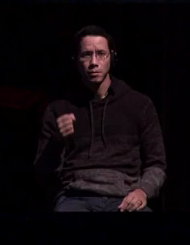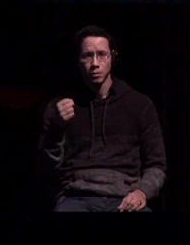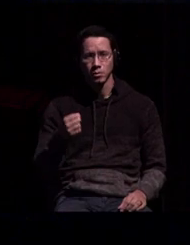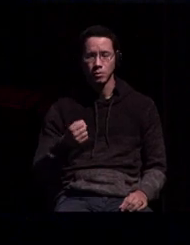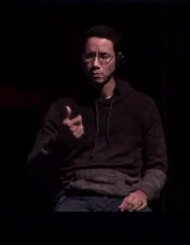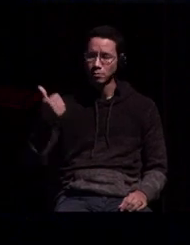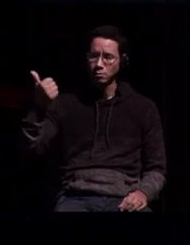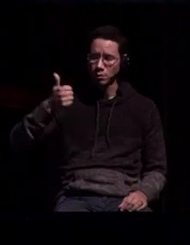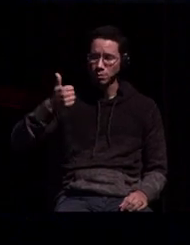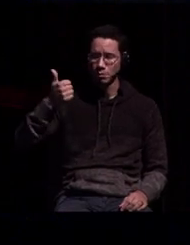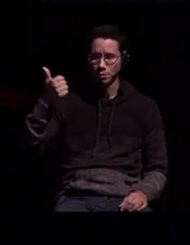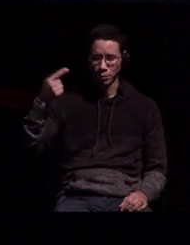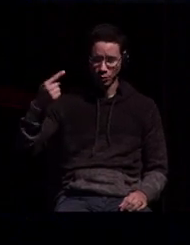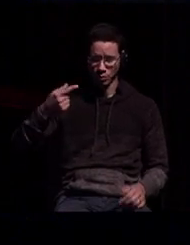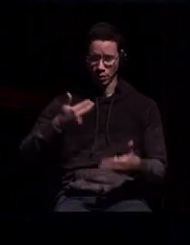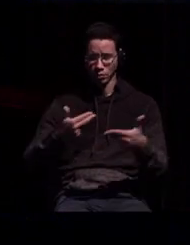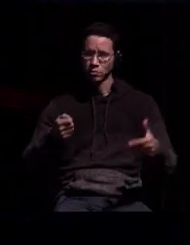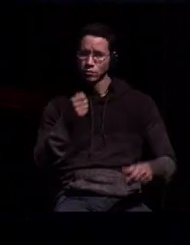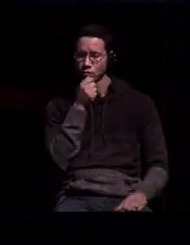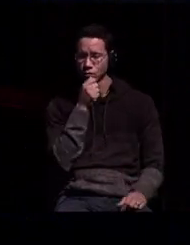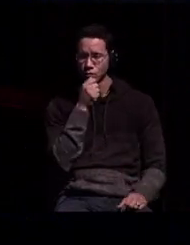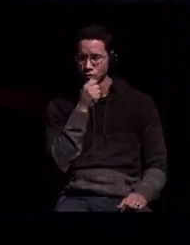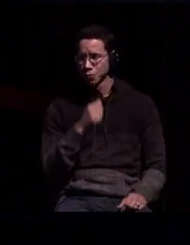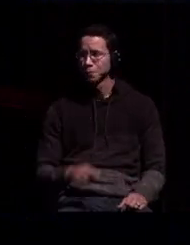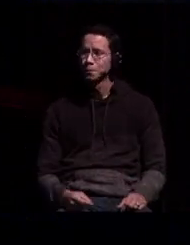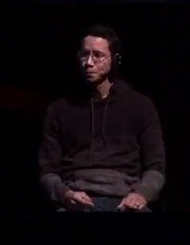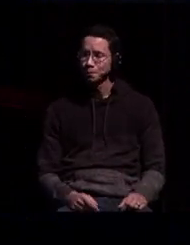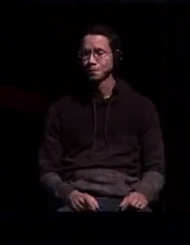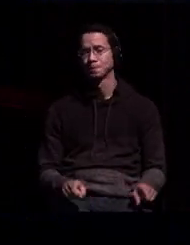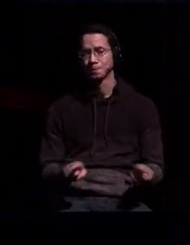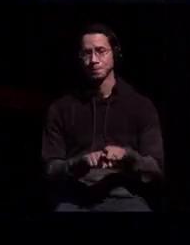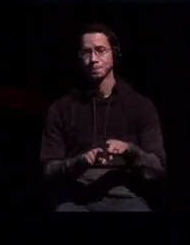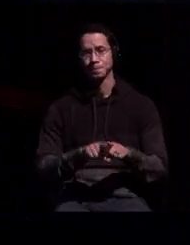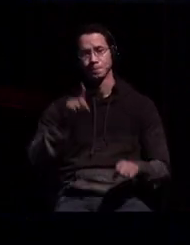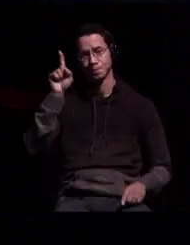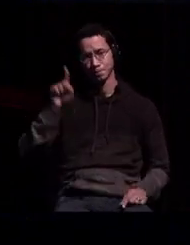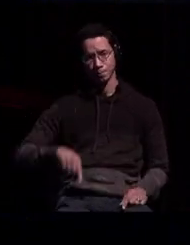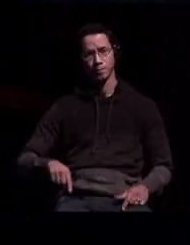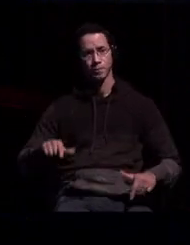So it is a work we should do